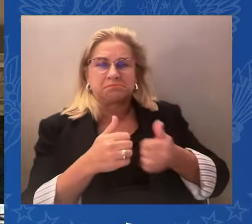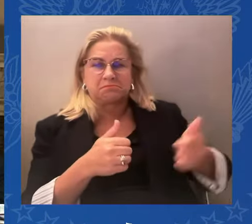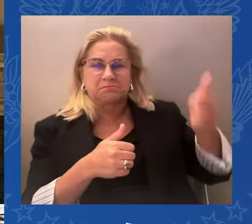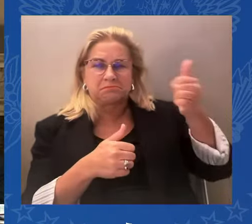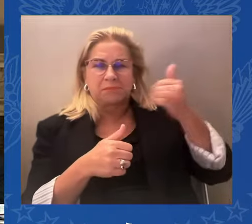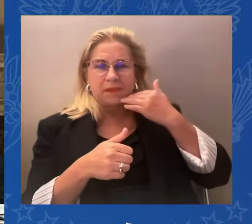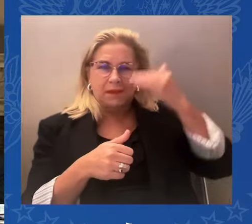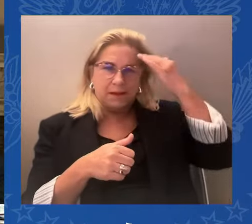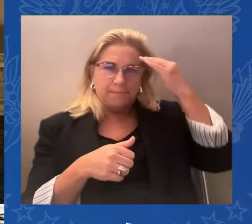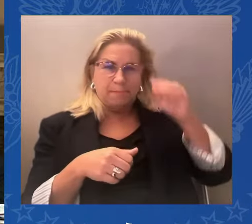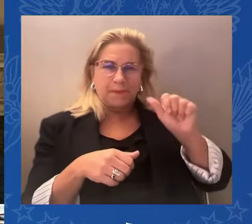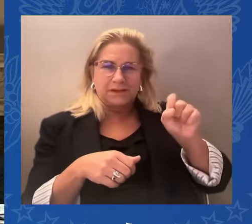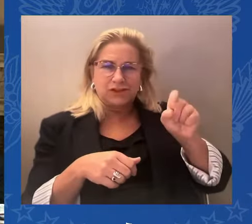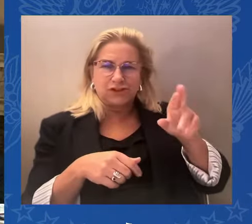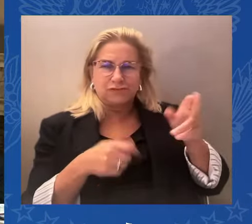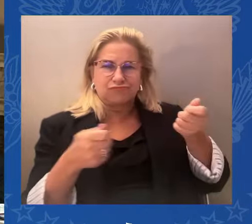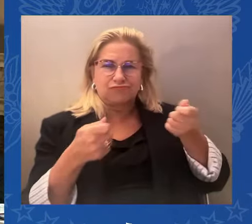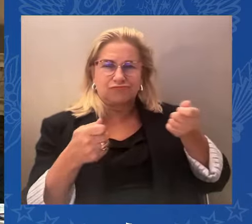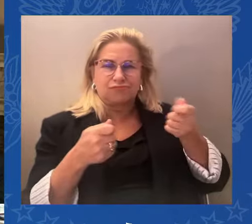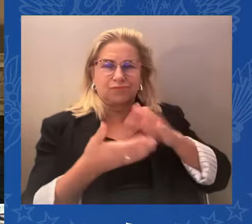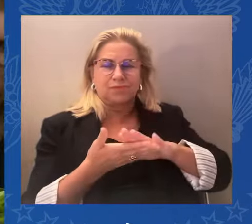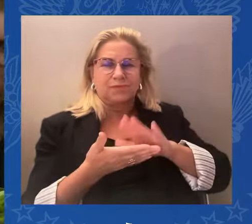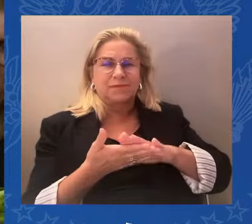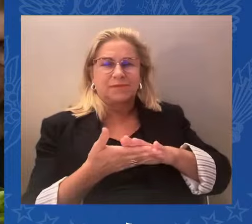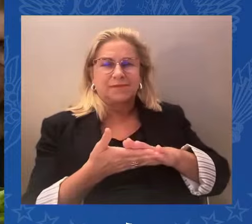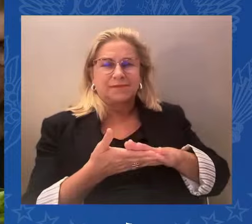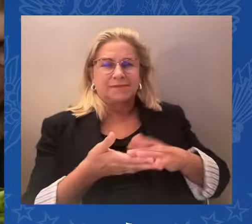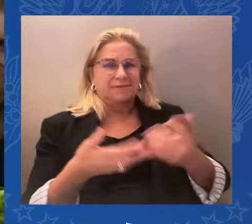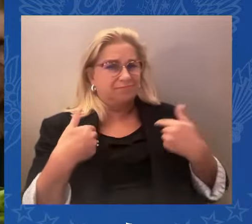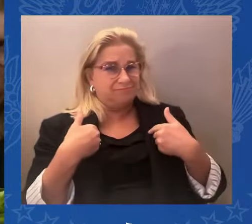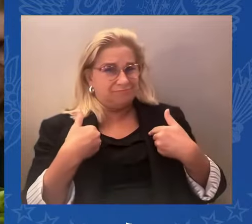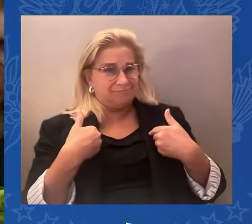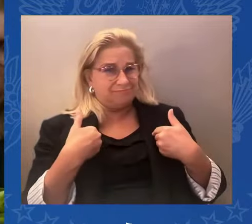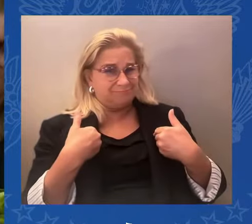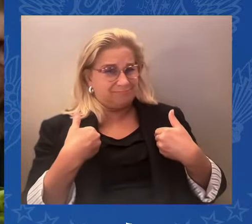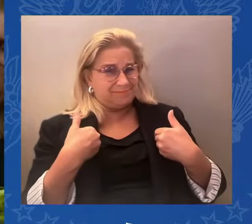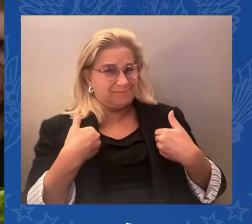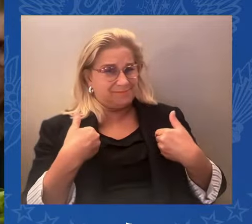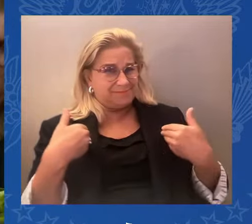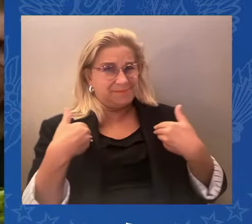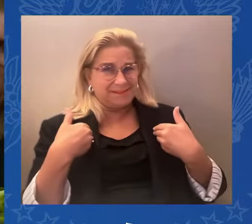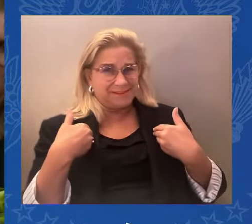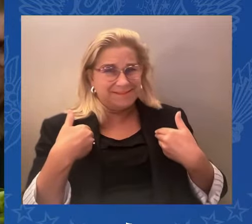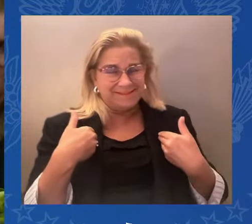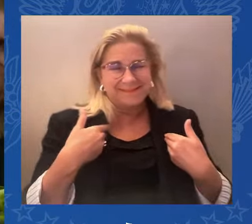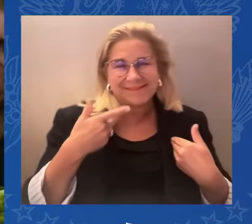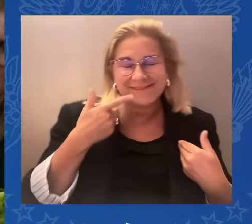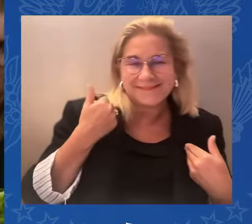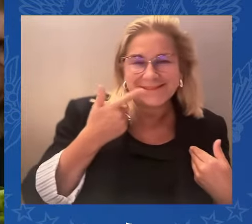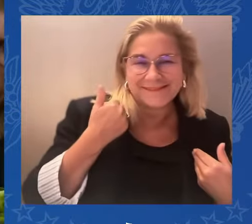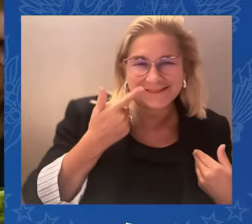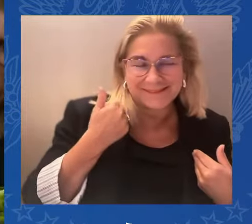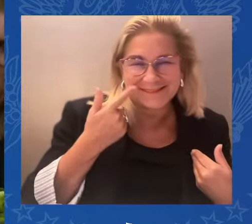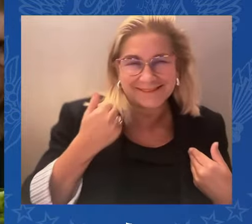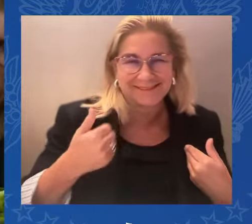So, it is -- it is absolutely delightful to be here amongst friends.